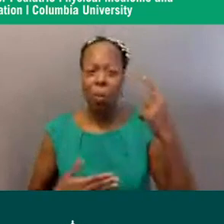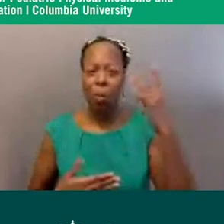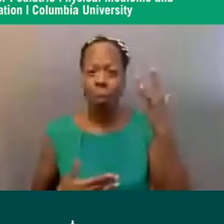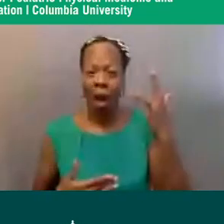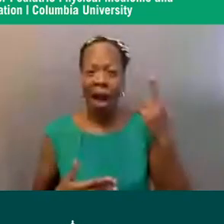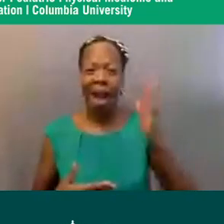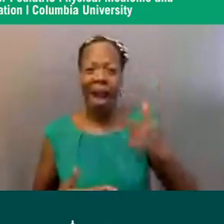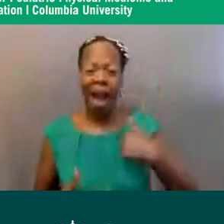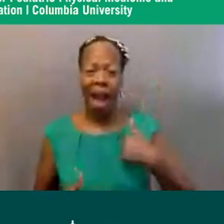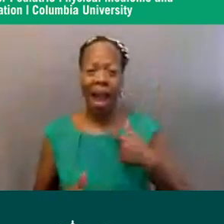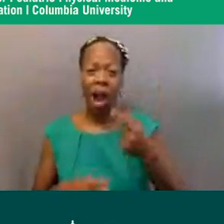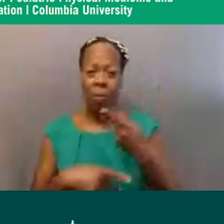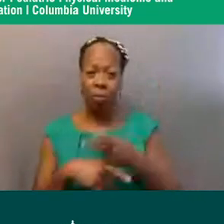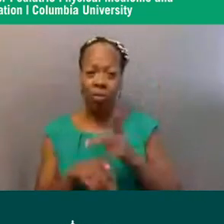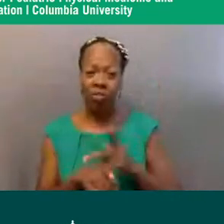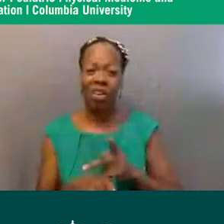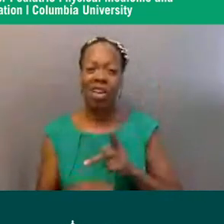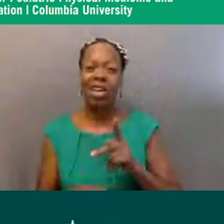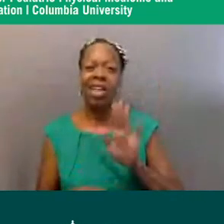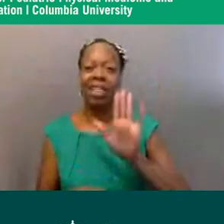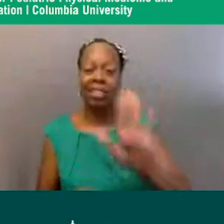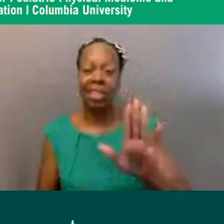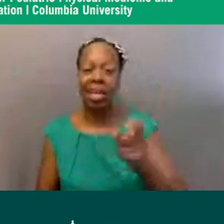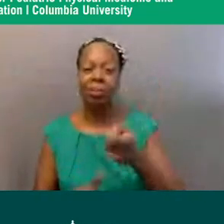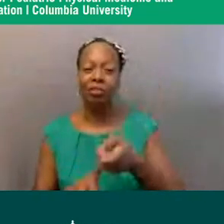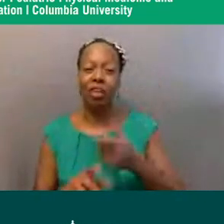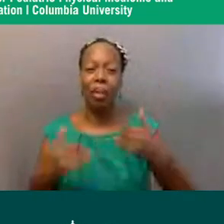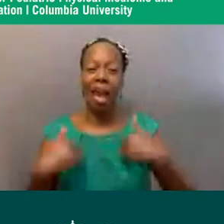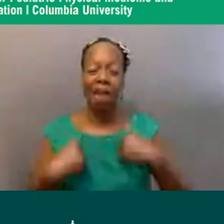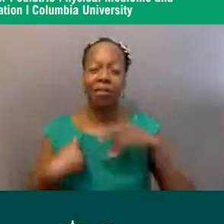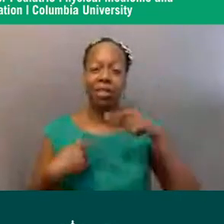So we can say there a lot of multiple orthopedic surgery